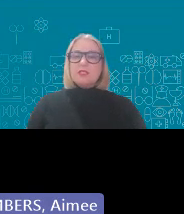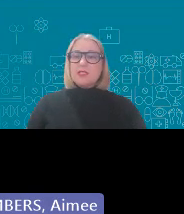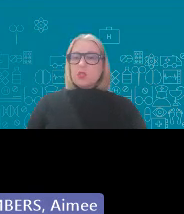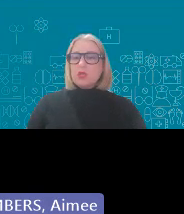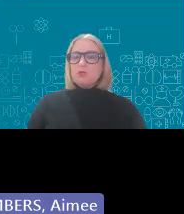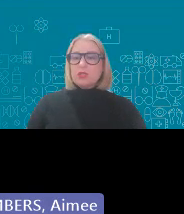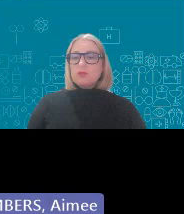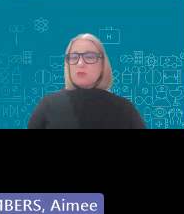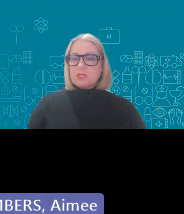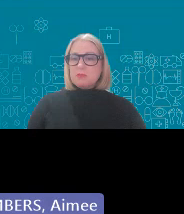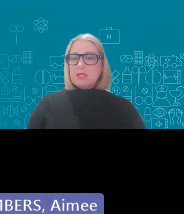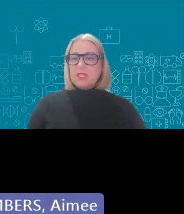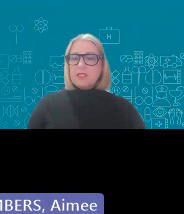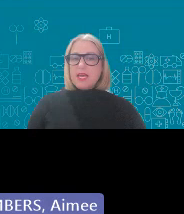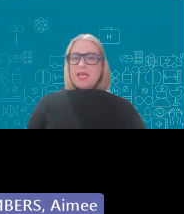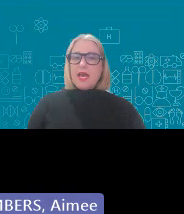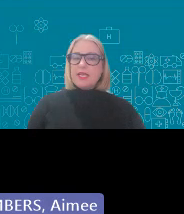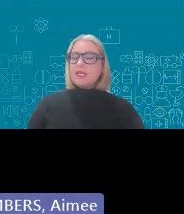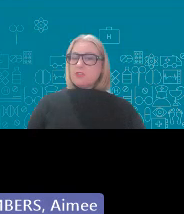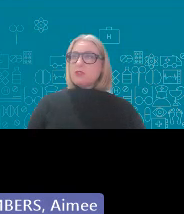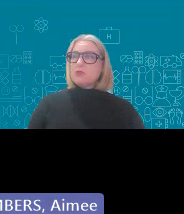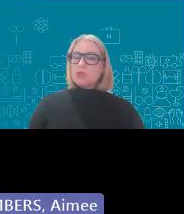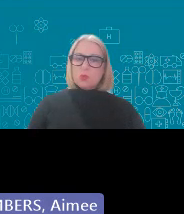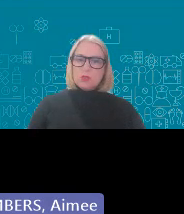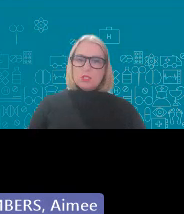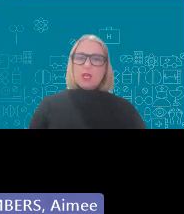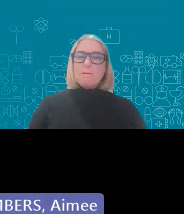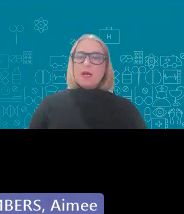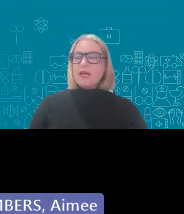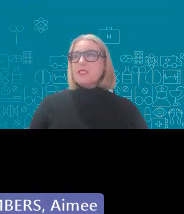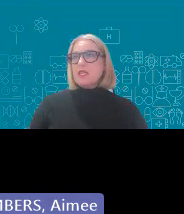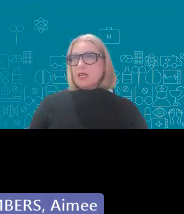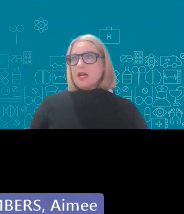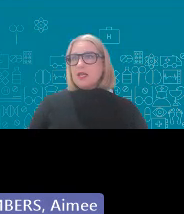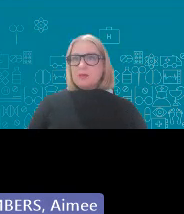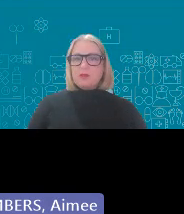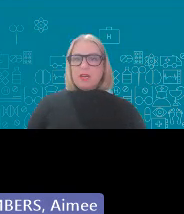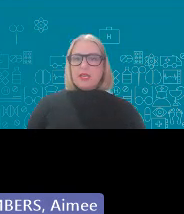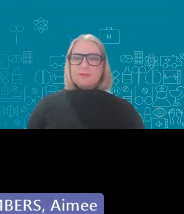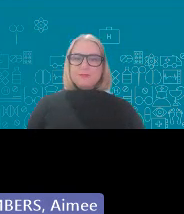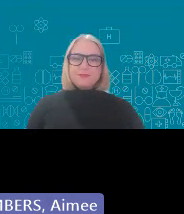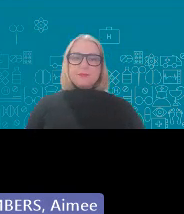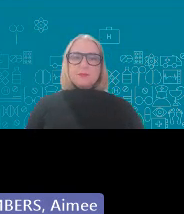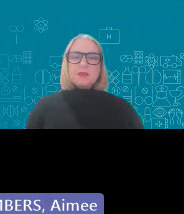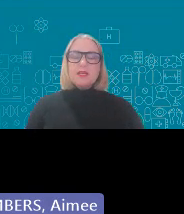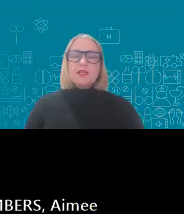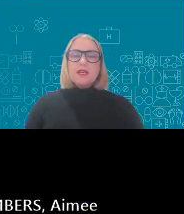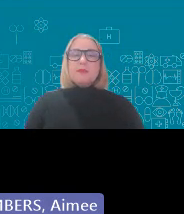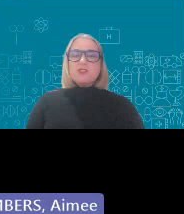She understands her role and responsibilities and how to interact with George, My Aged Care and the provider.